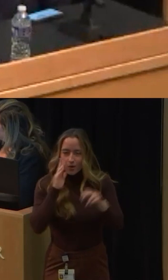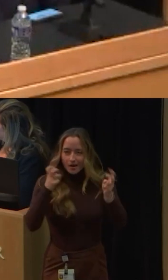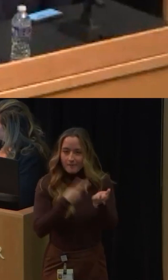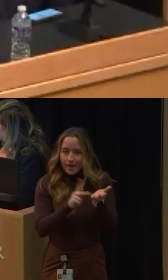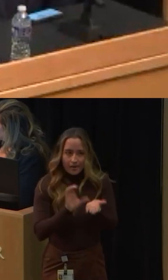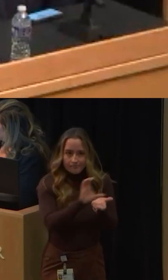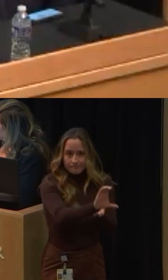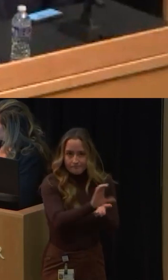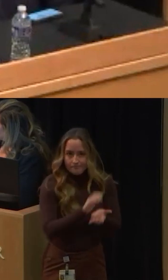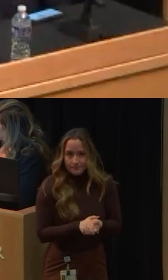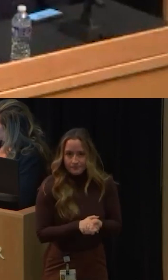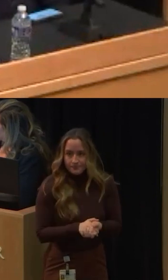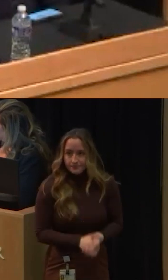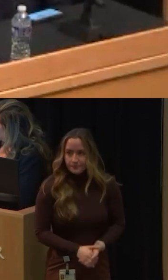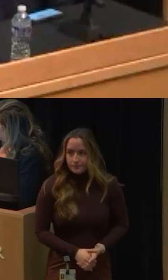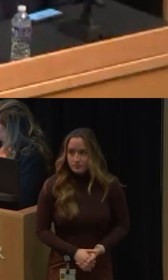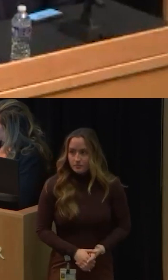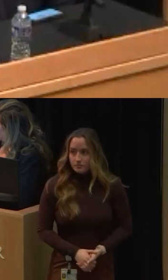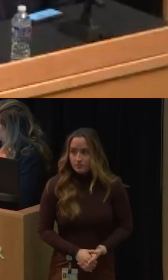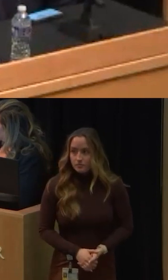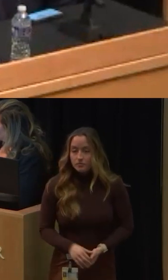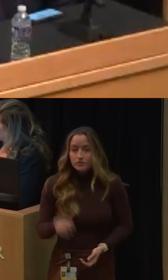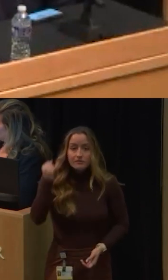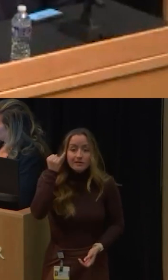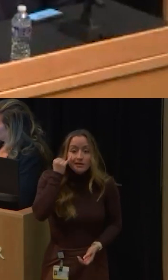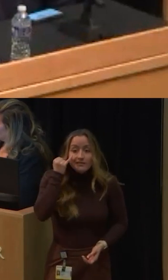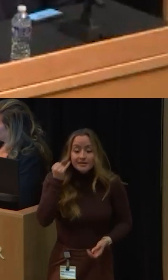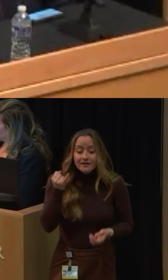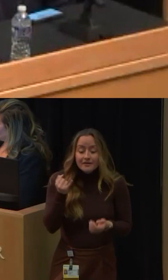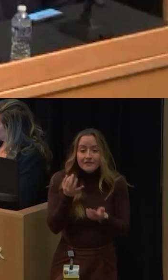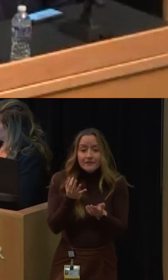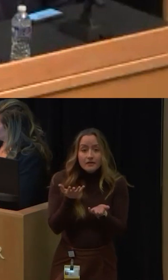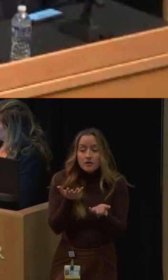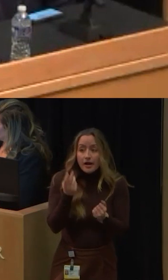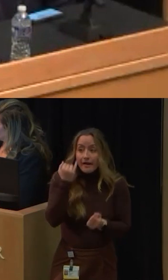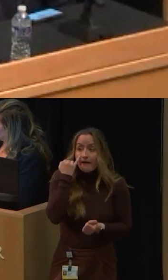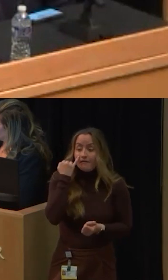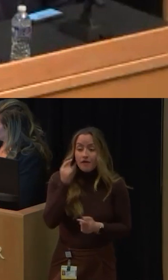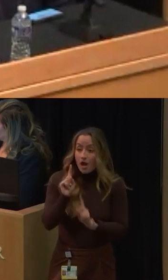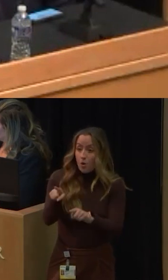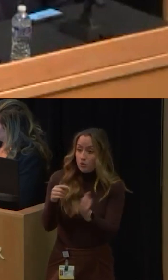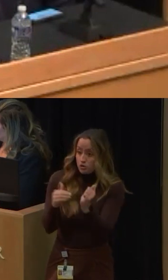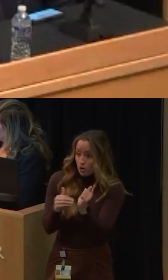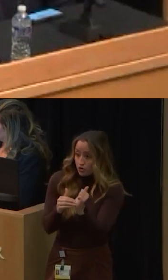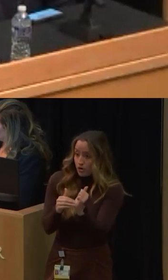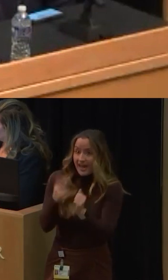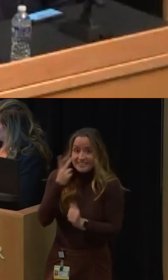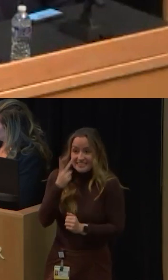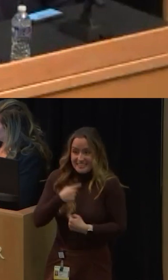even if it's not just the financial, it's like if I should be able to go into a doctor who sees me in the totality of who I am,